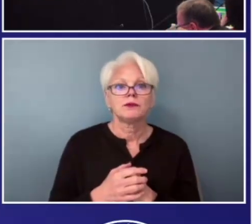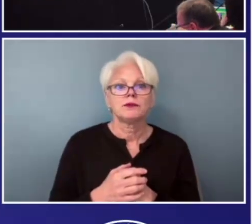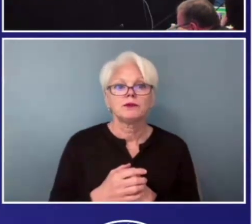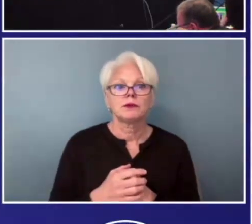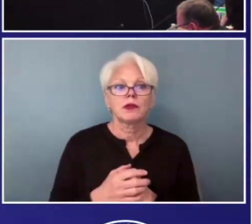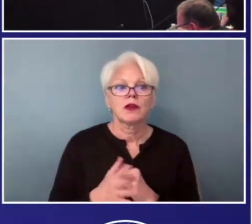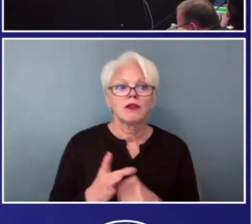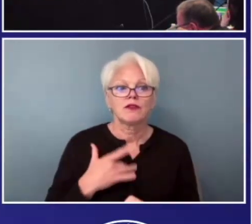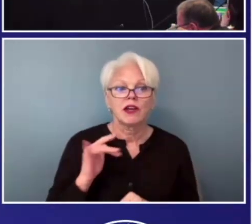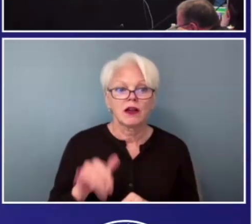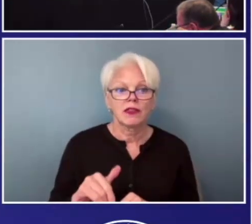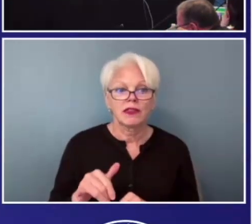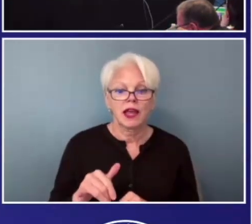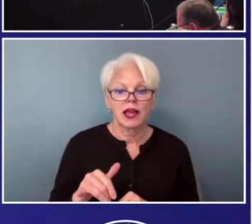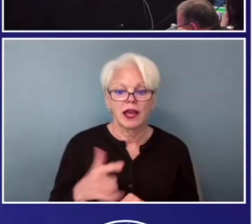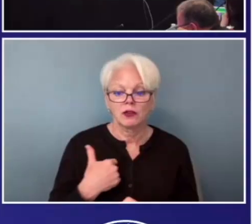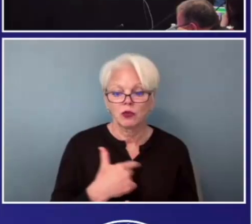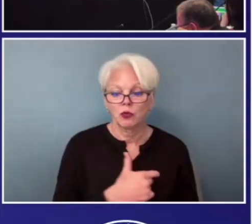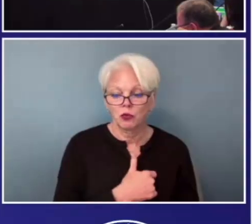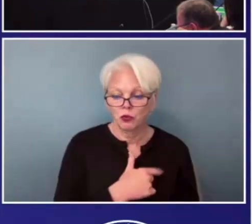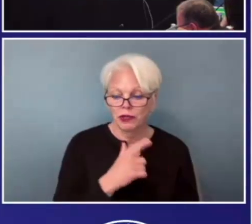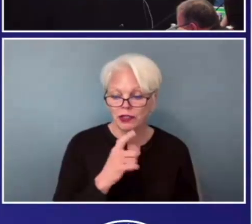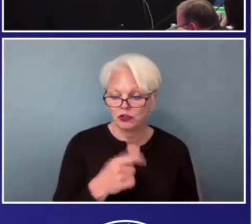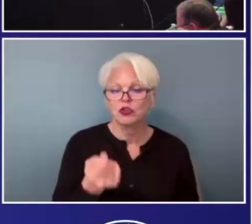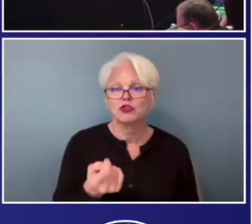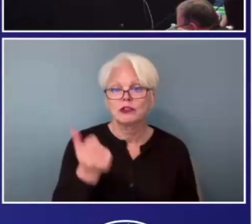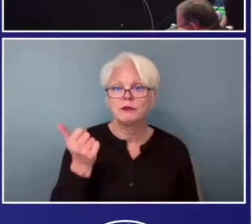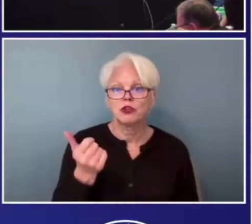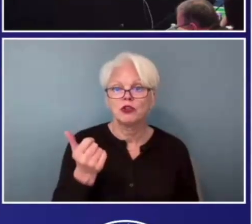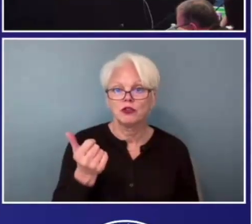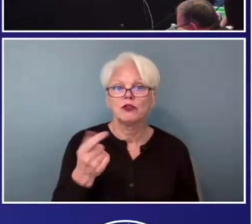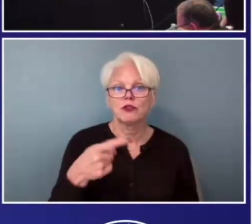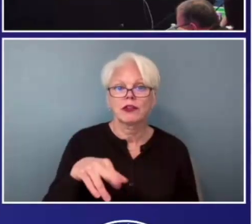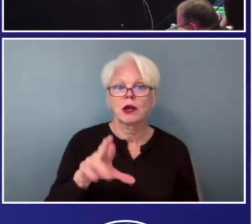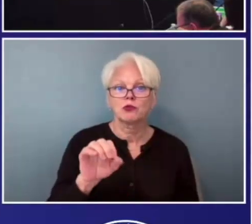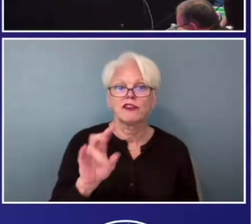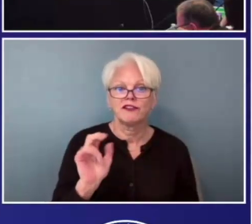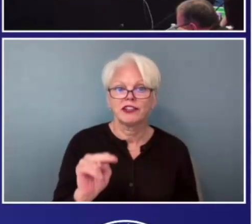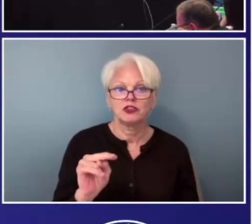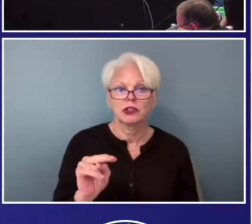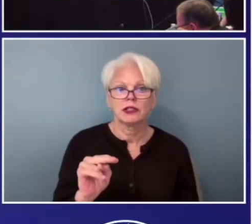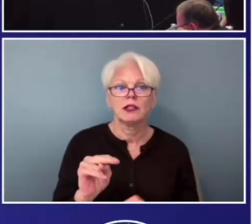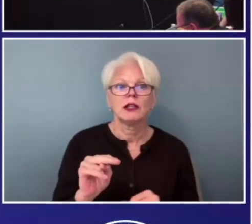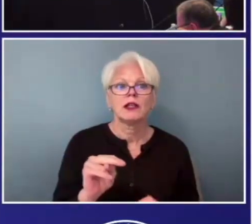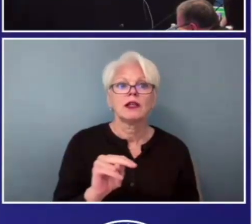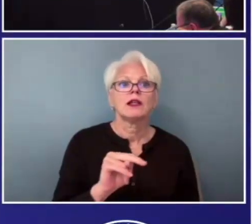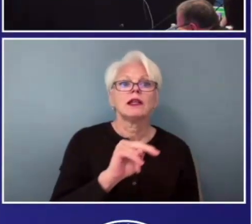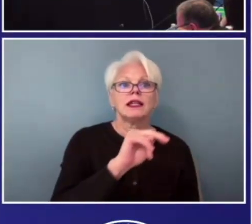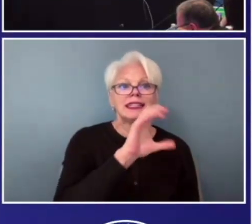felt that we should remove the provision in subparagraph (c)(2) Romanette three,